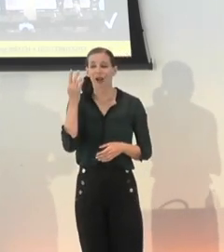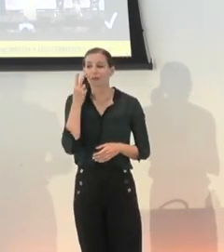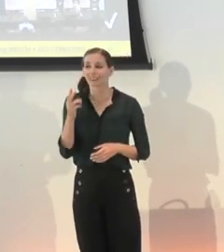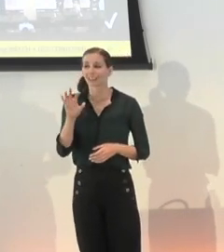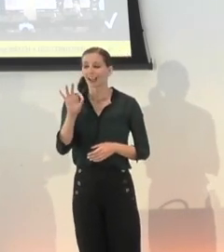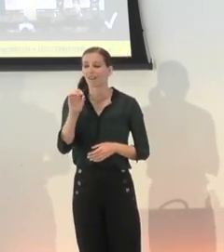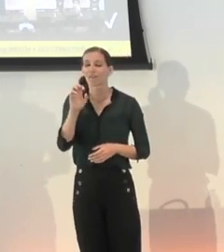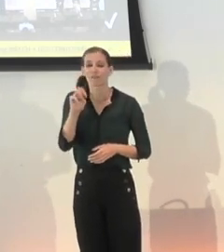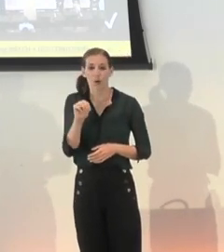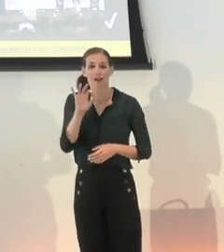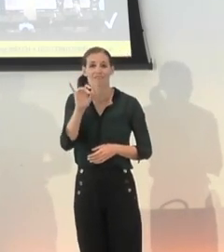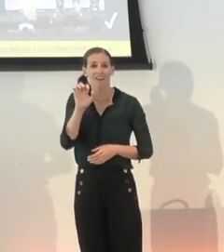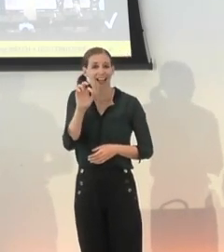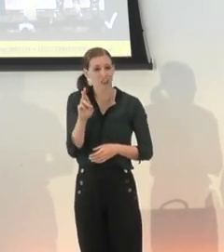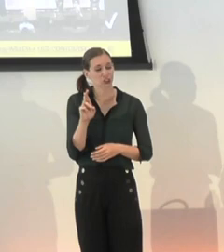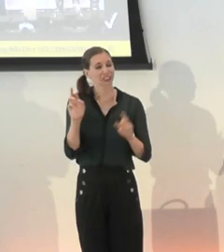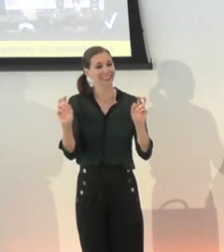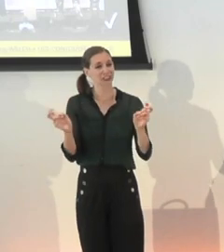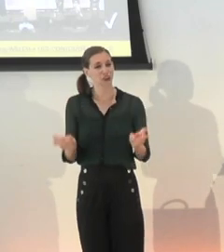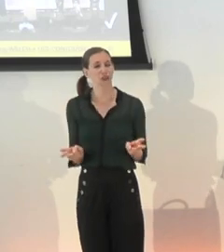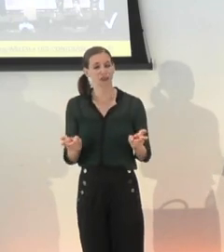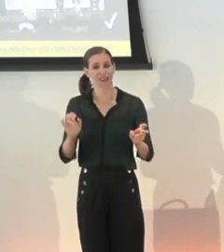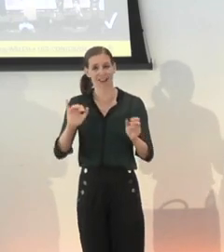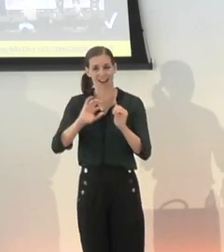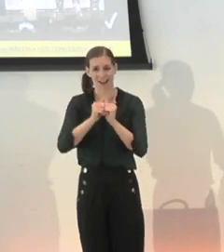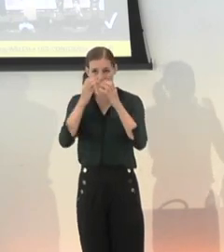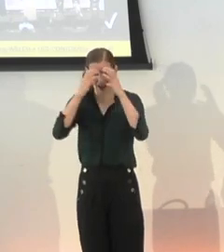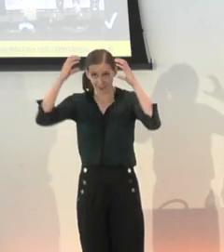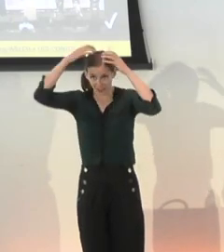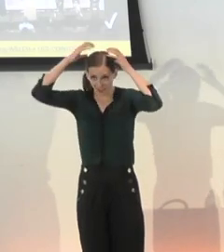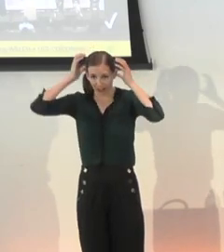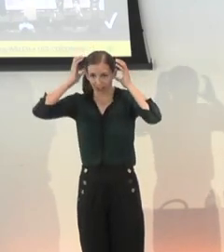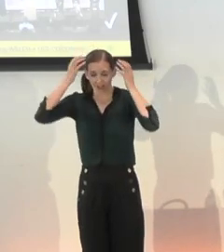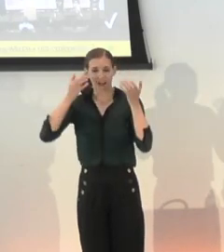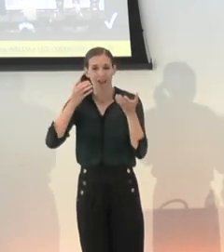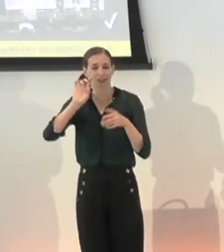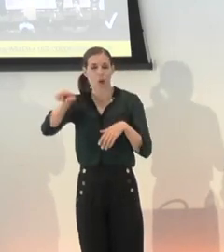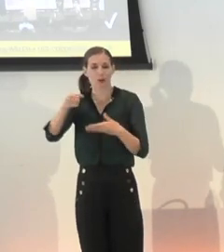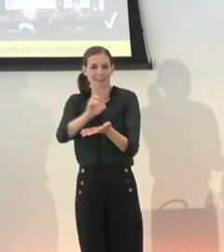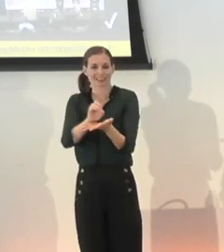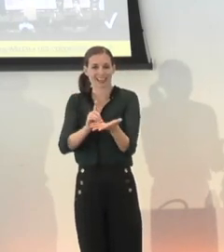the headsets, that they are being designed for this population so they are not working for